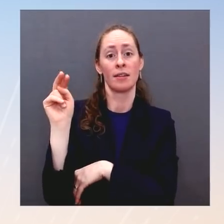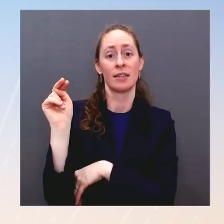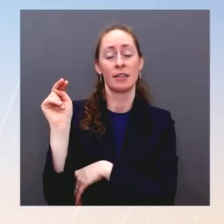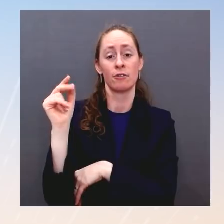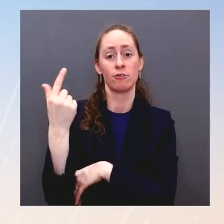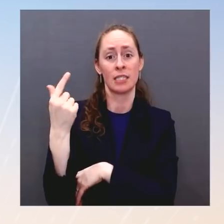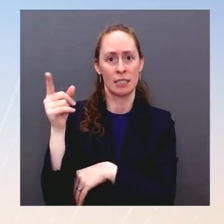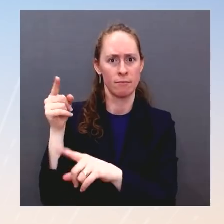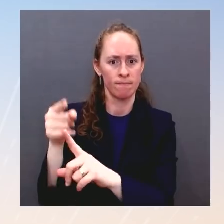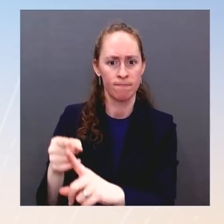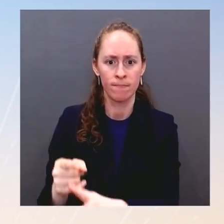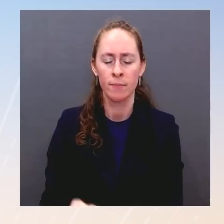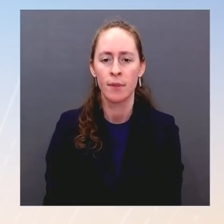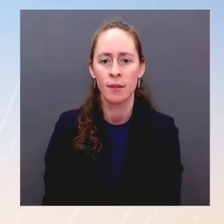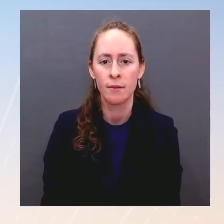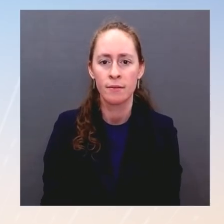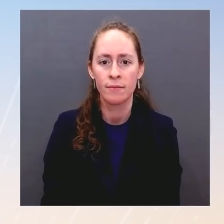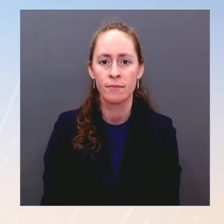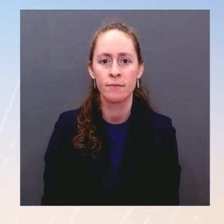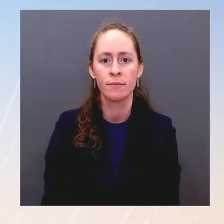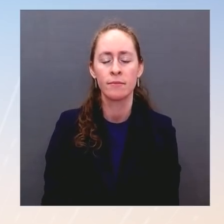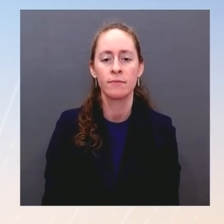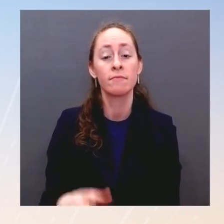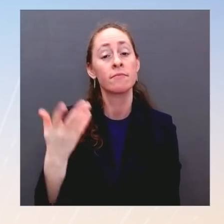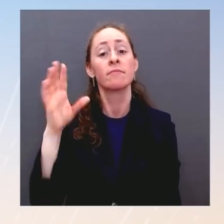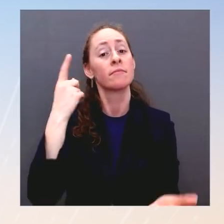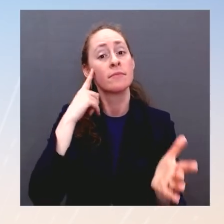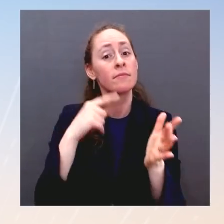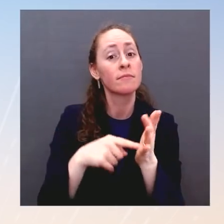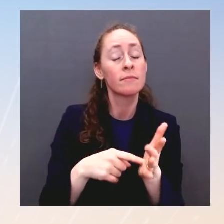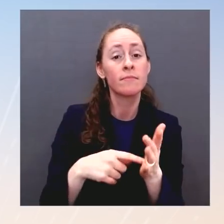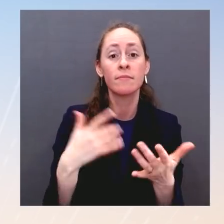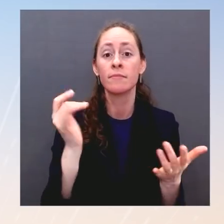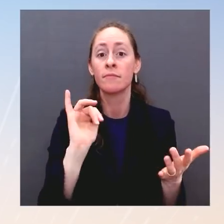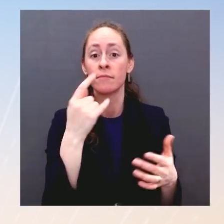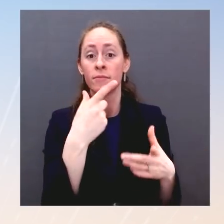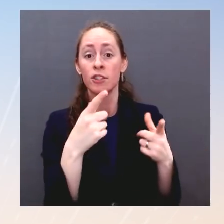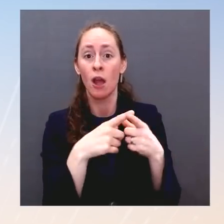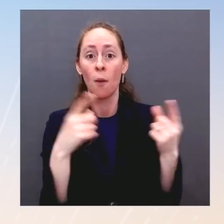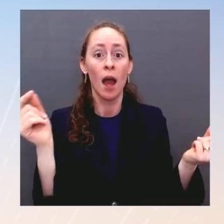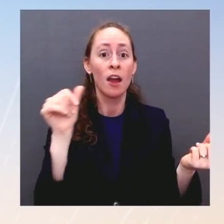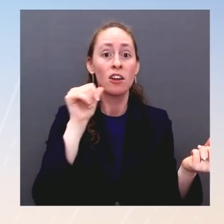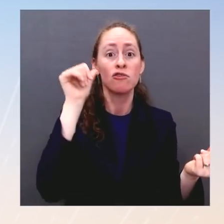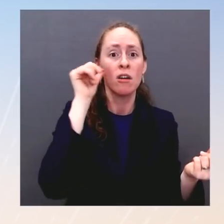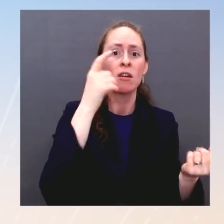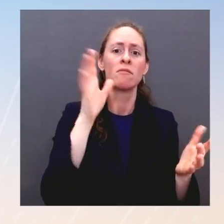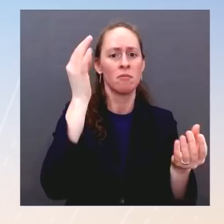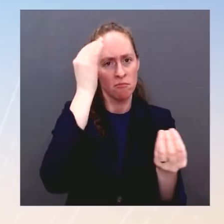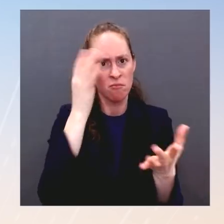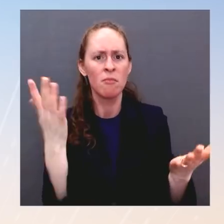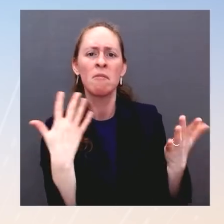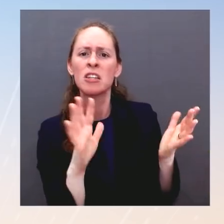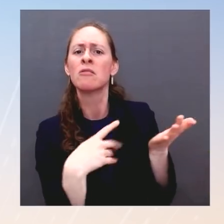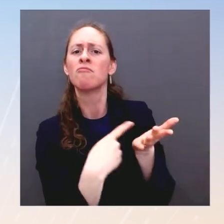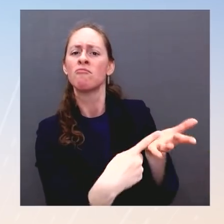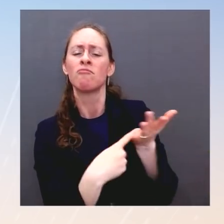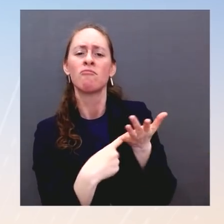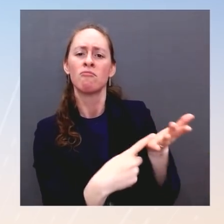and having conversations with others who may have the availability of supply -- natural gas supply that was coming from the United States